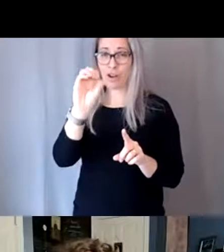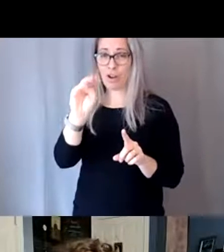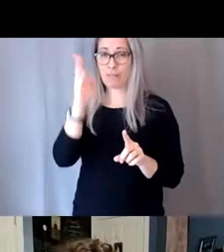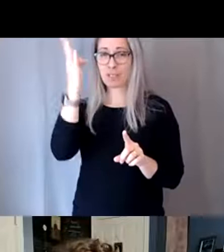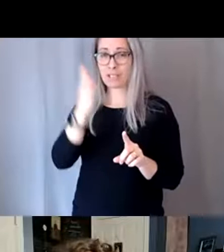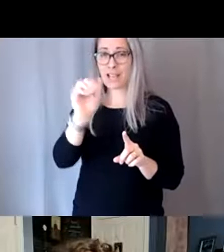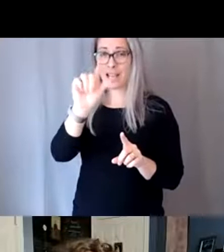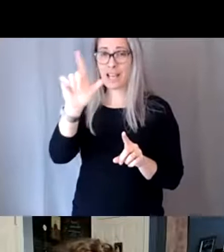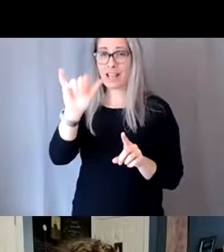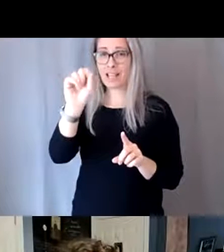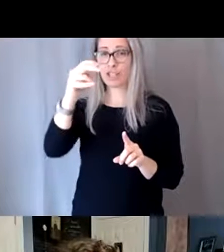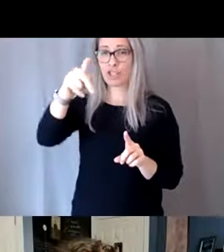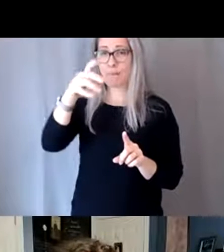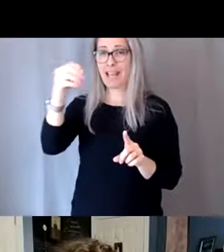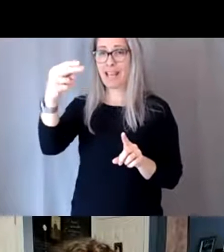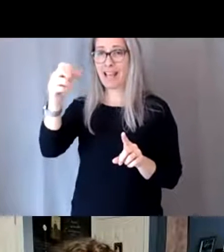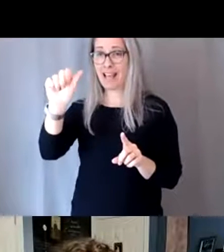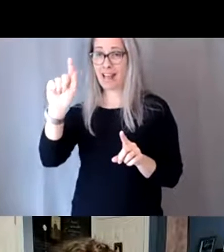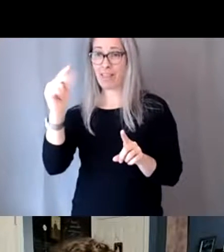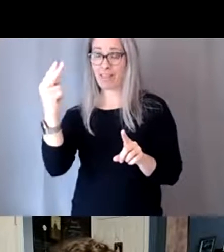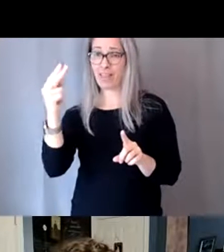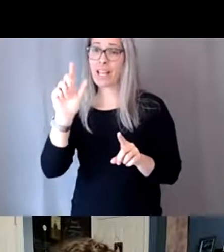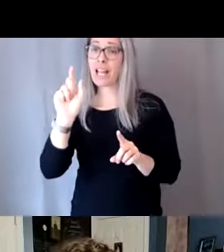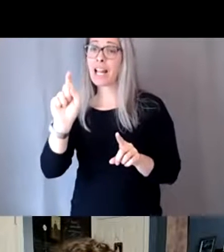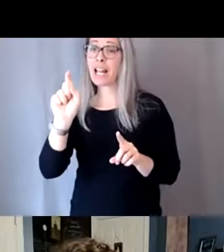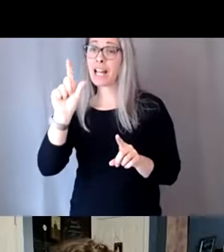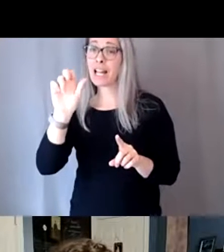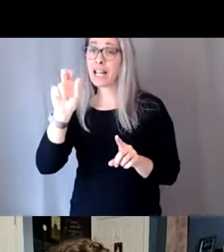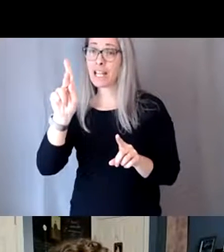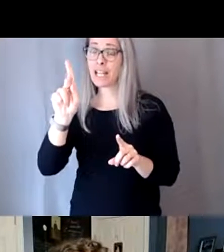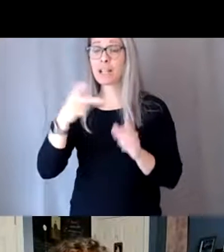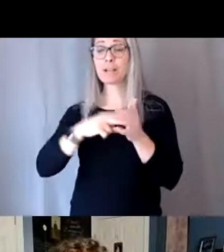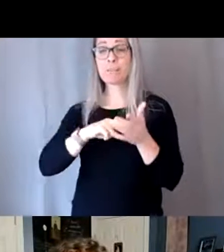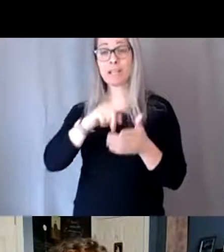allyship and health if anyone would like access to the powerpoint slides